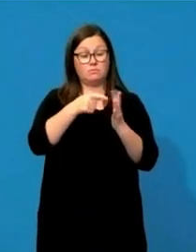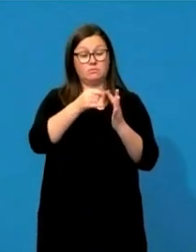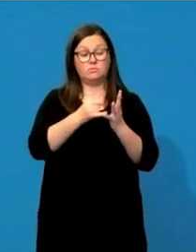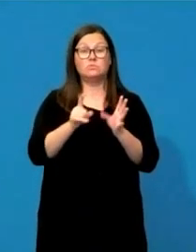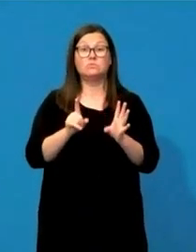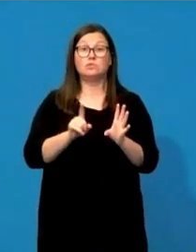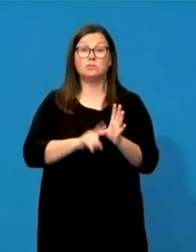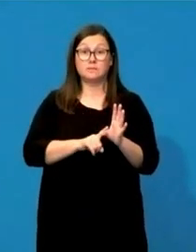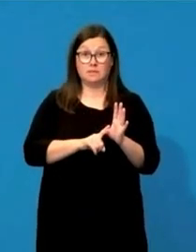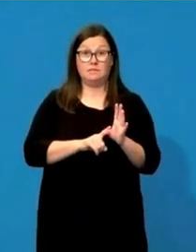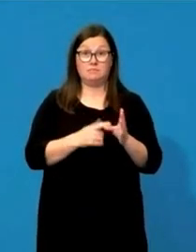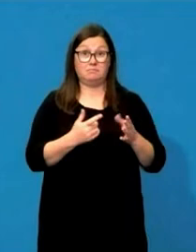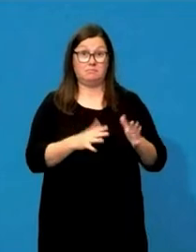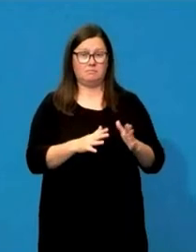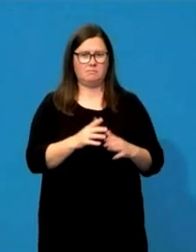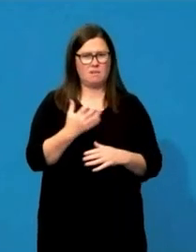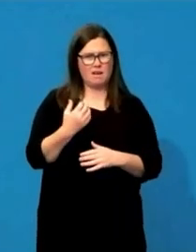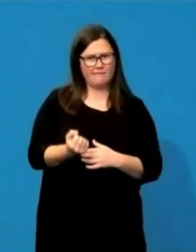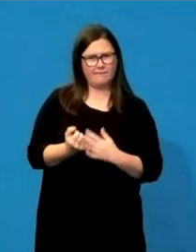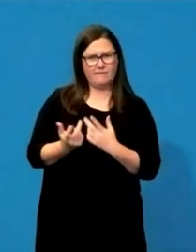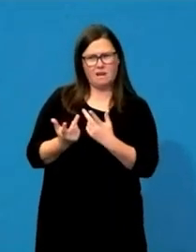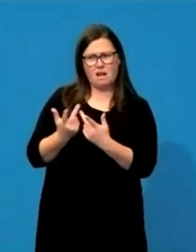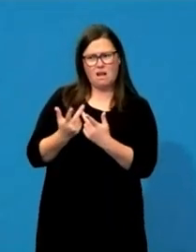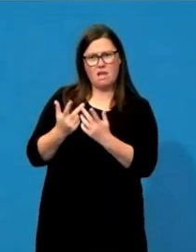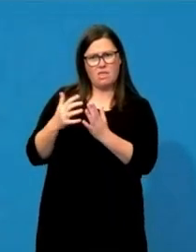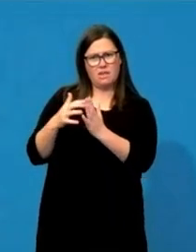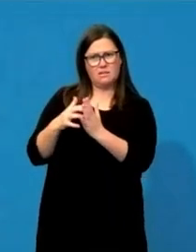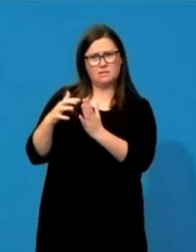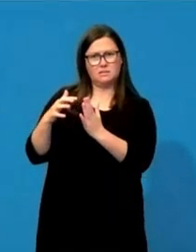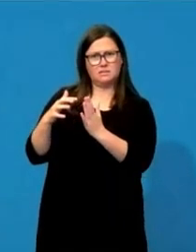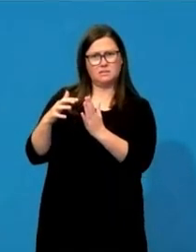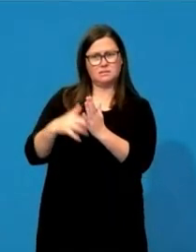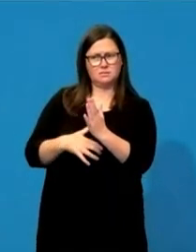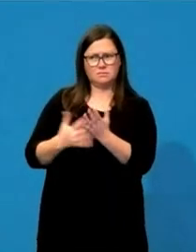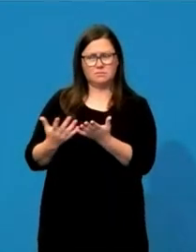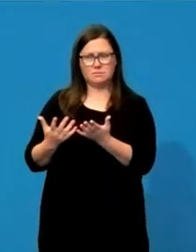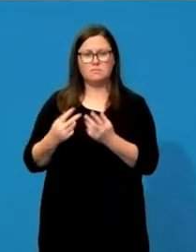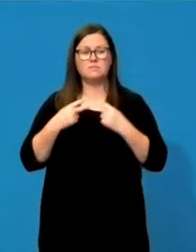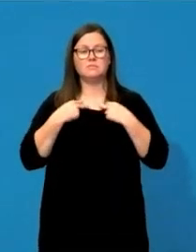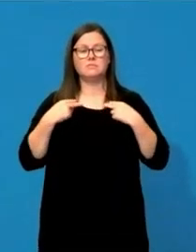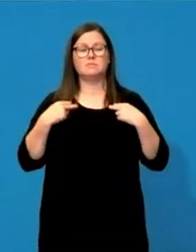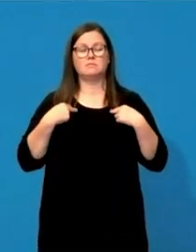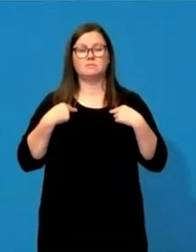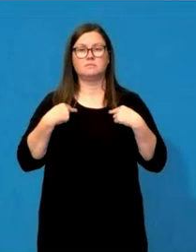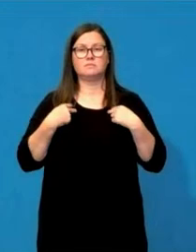So, in terms of Ronita - and I will get to that momentarily - there's a